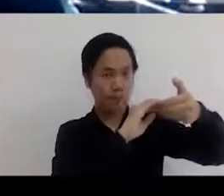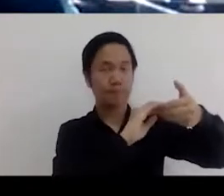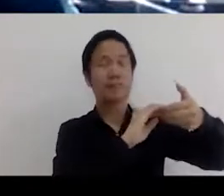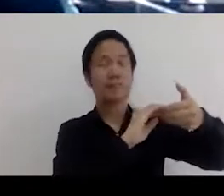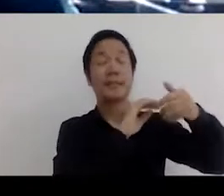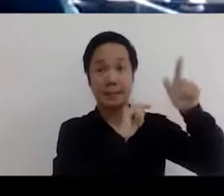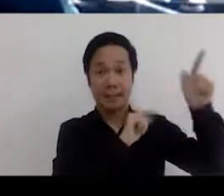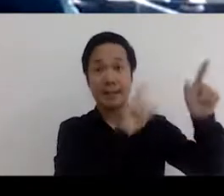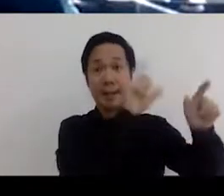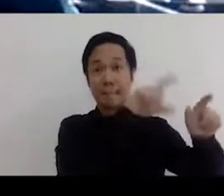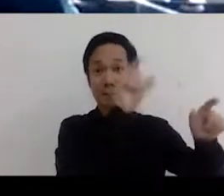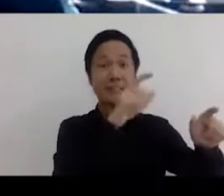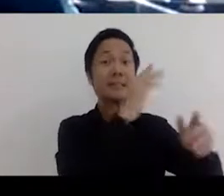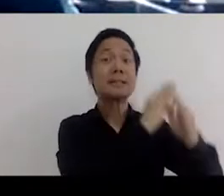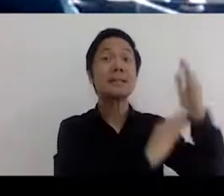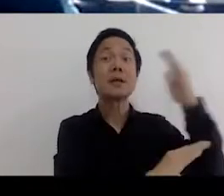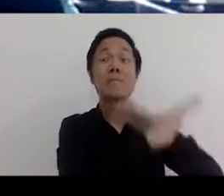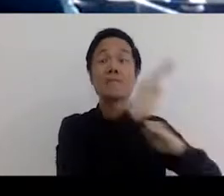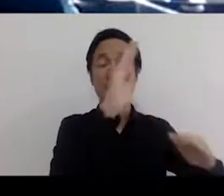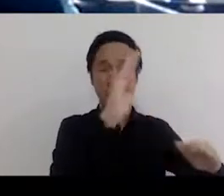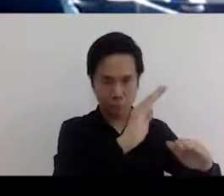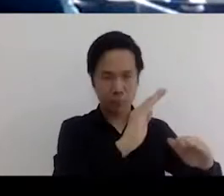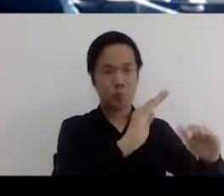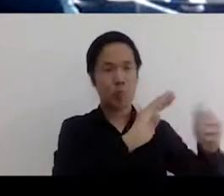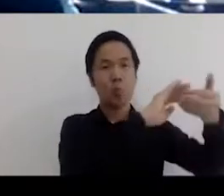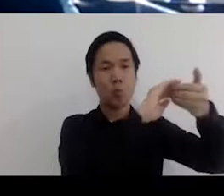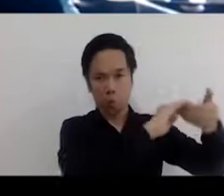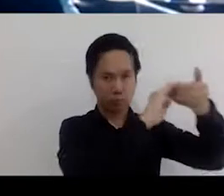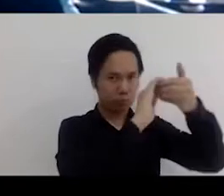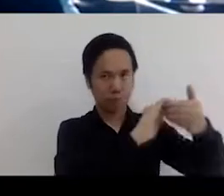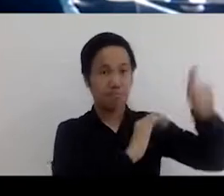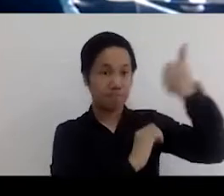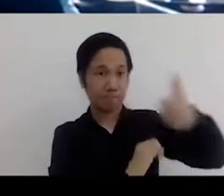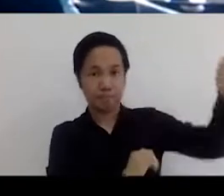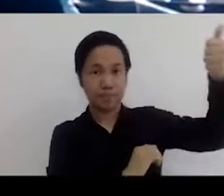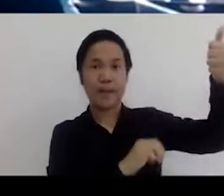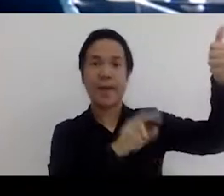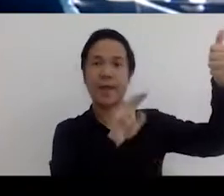it is important that we go with the national one because, for instance in the context of Nepal,